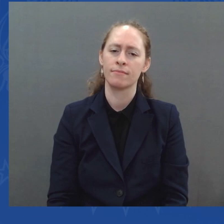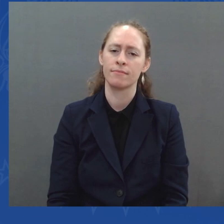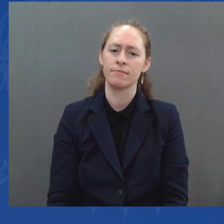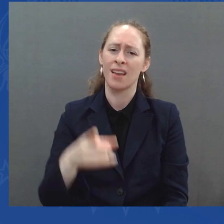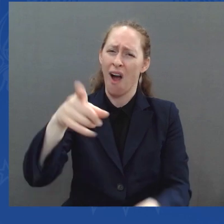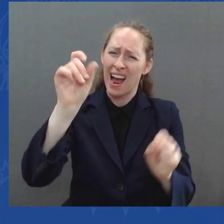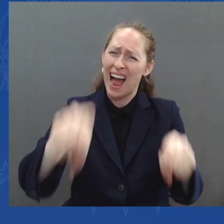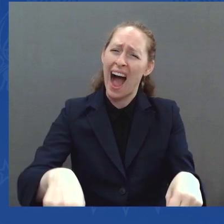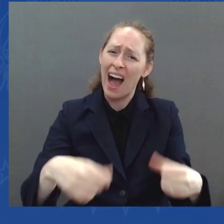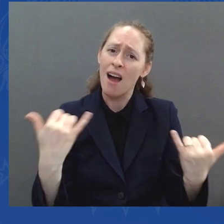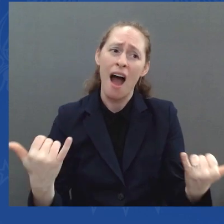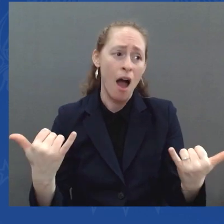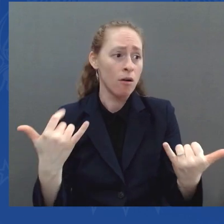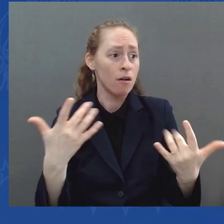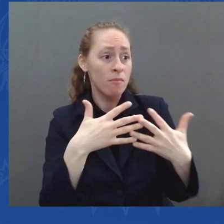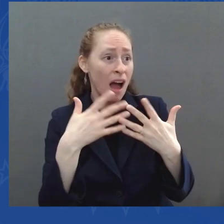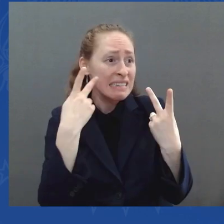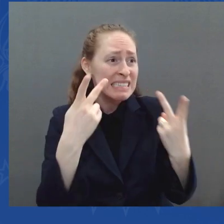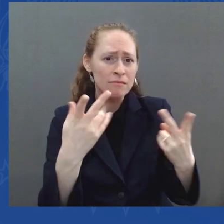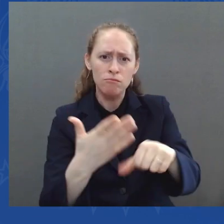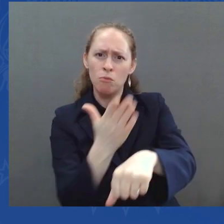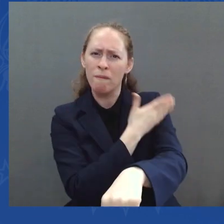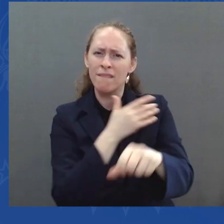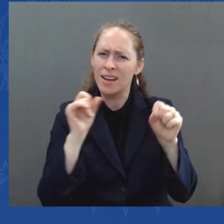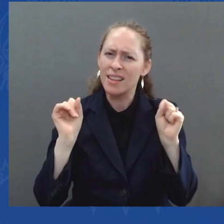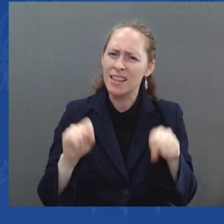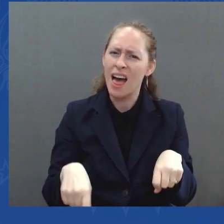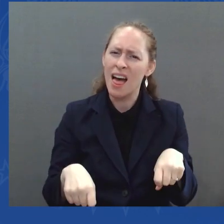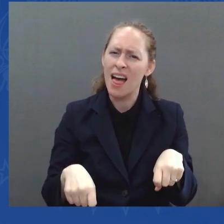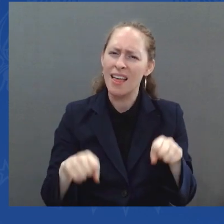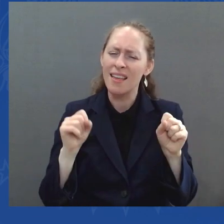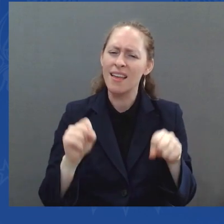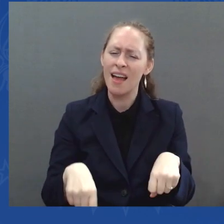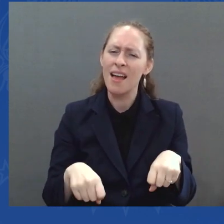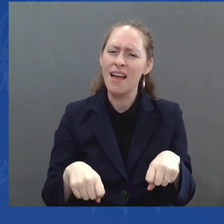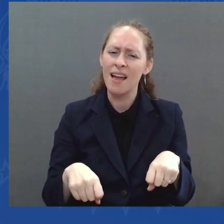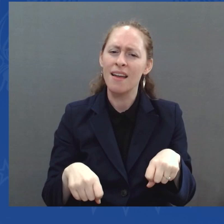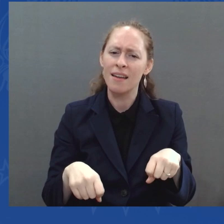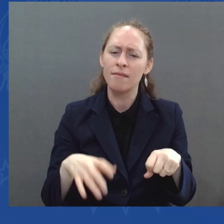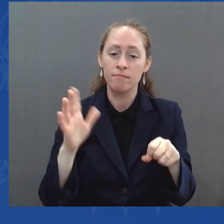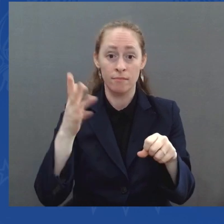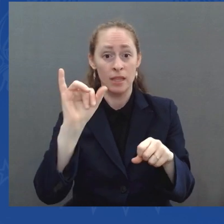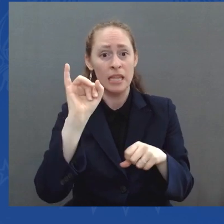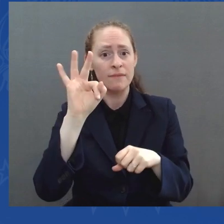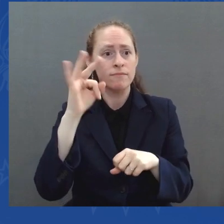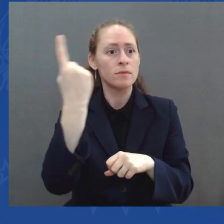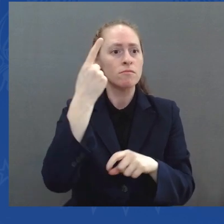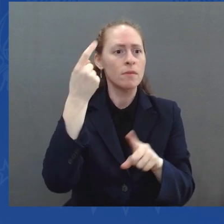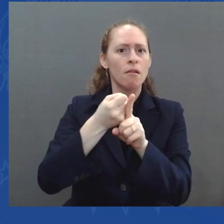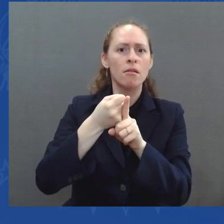when they get sick. That they don't have to worry whether a loved one is going to get the treatment they need.